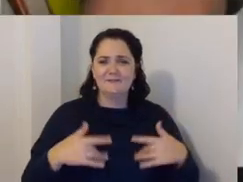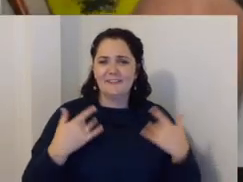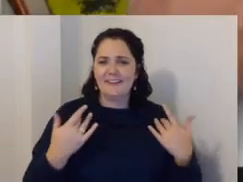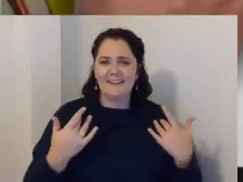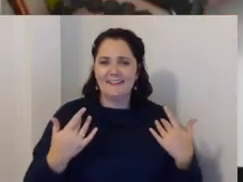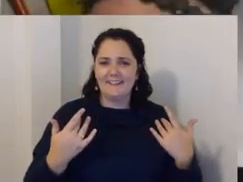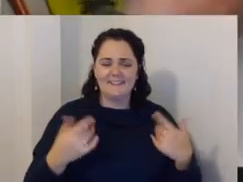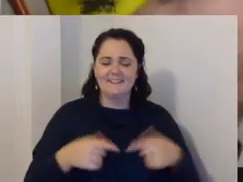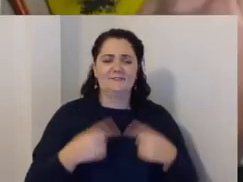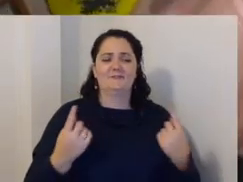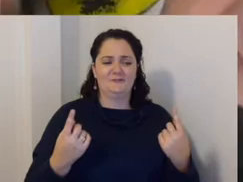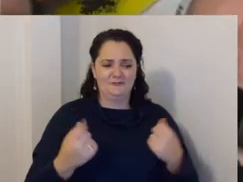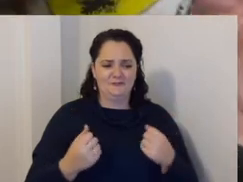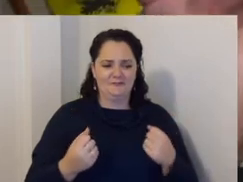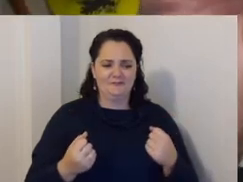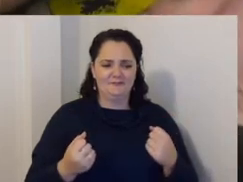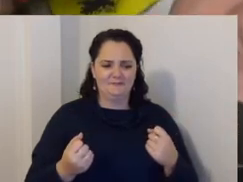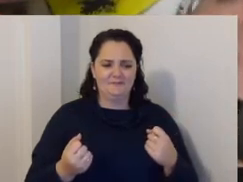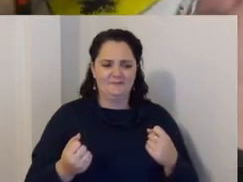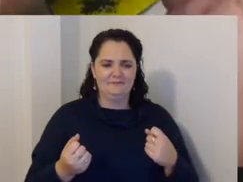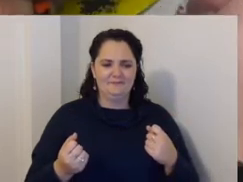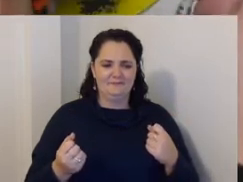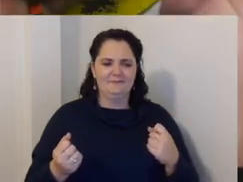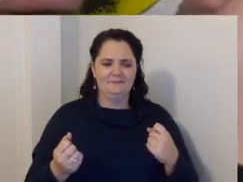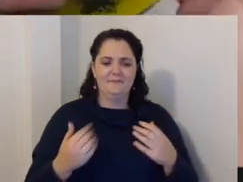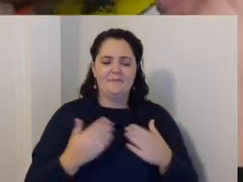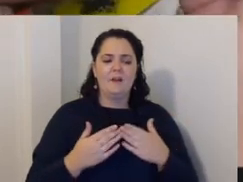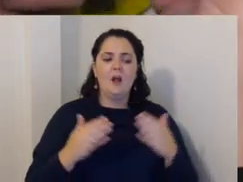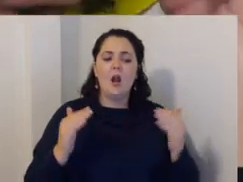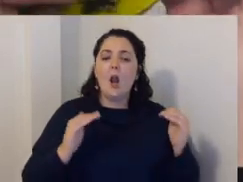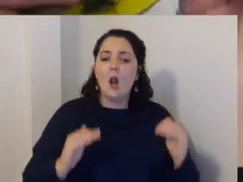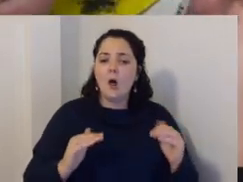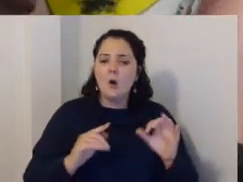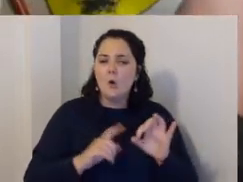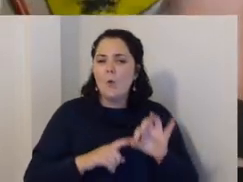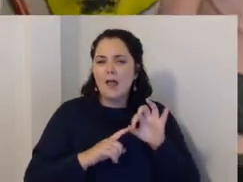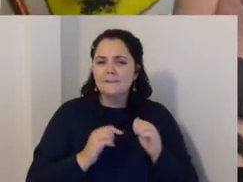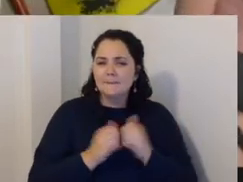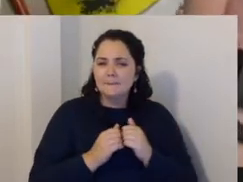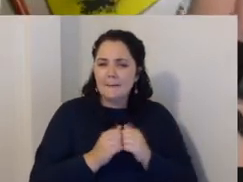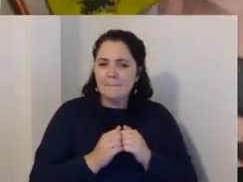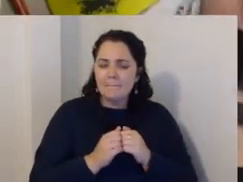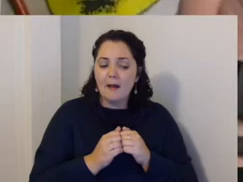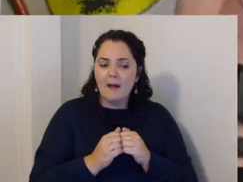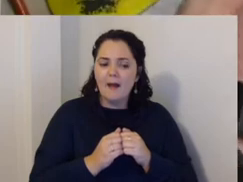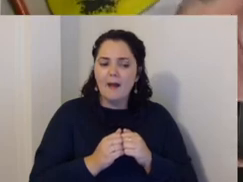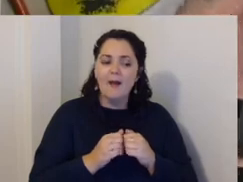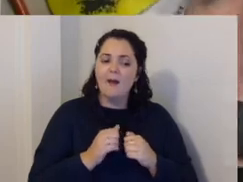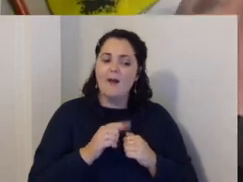rub that powder in, even on a very you know low quality paper still the texture of that paper will